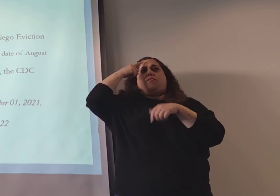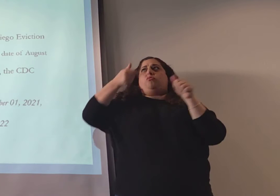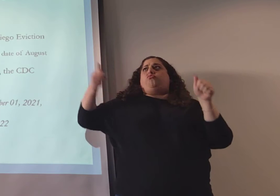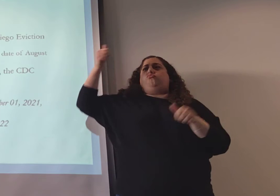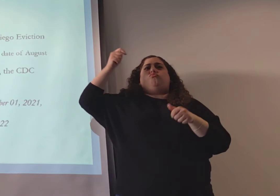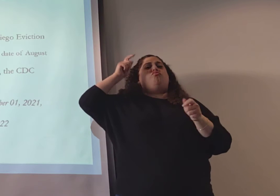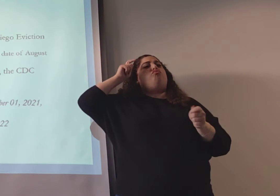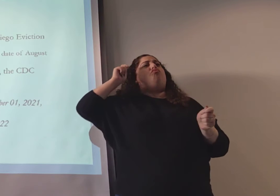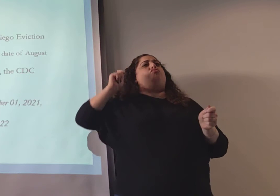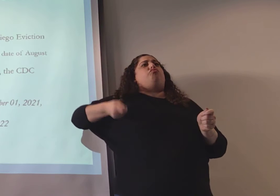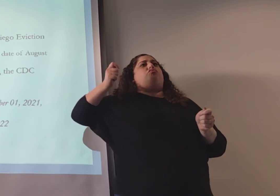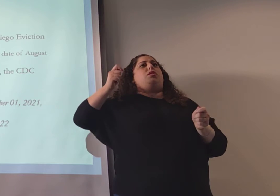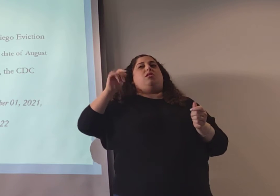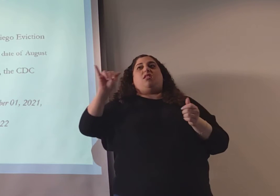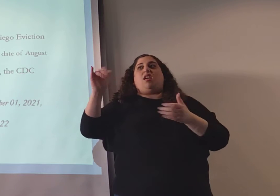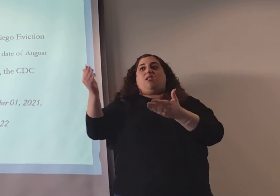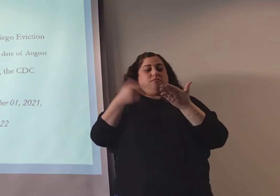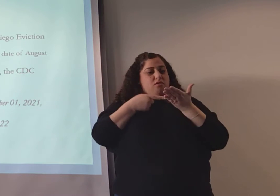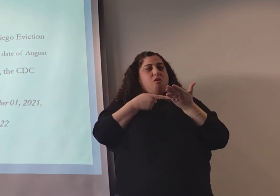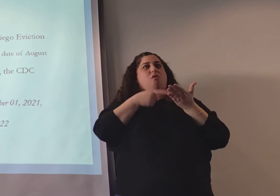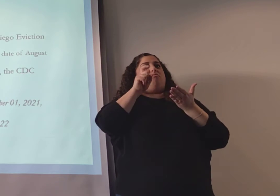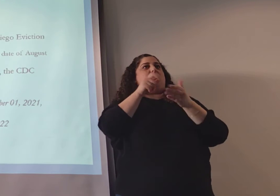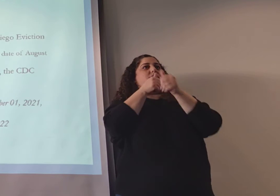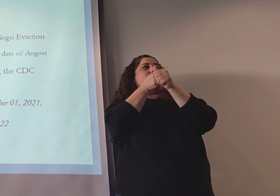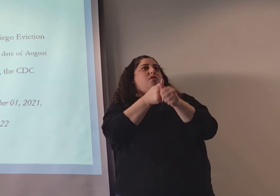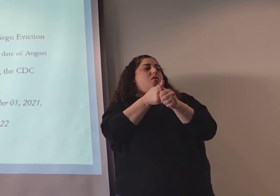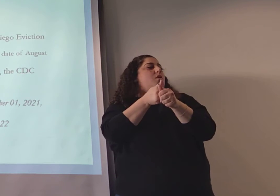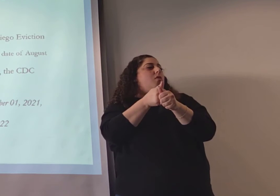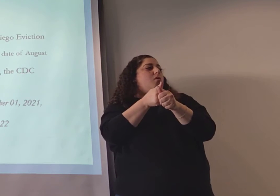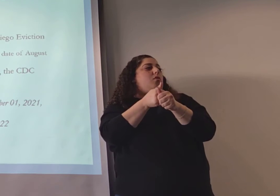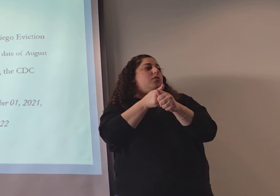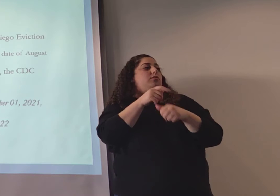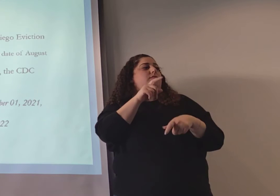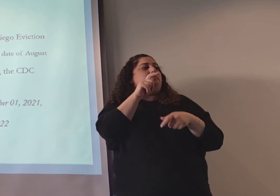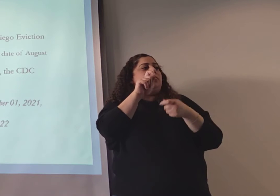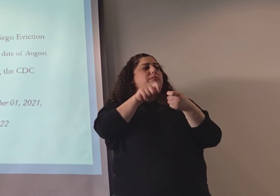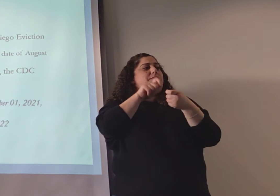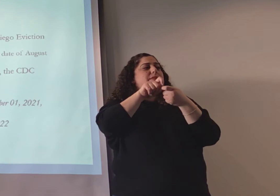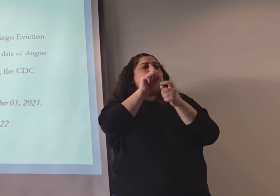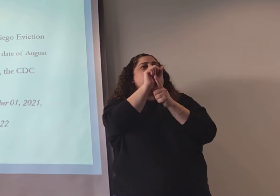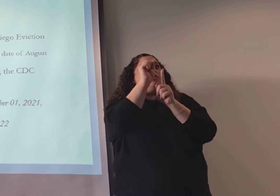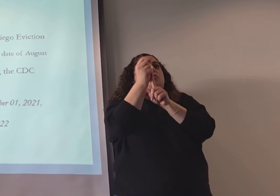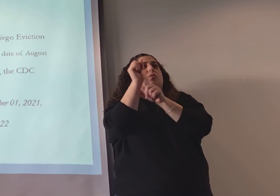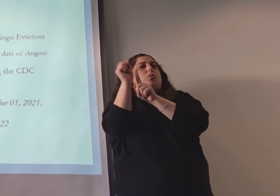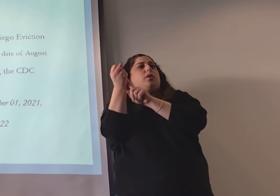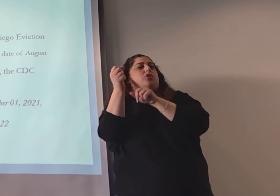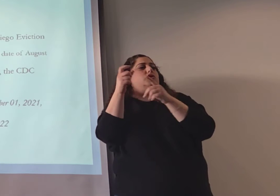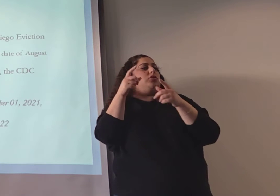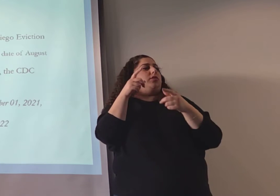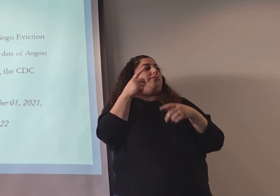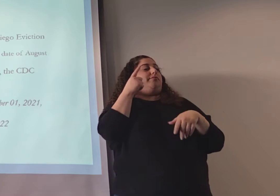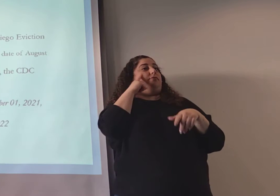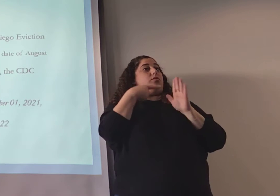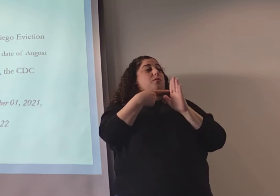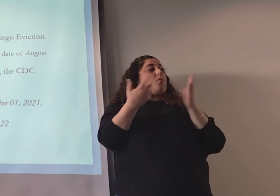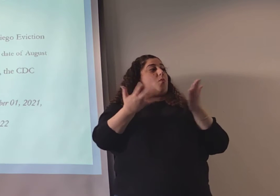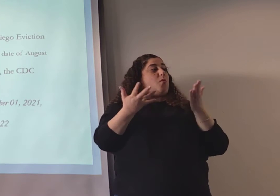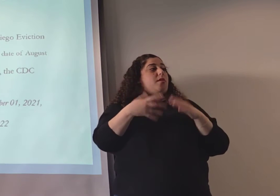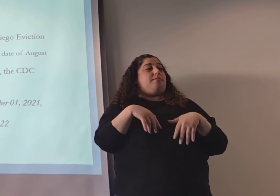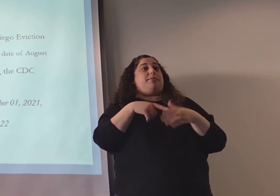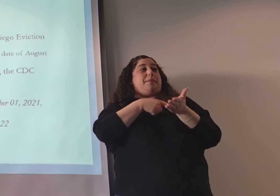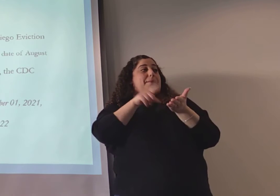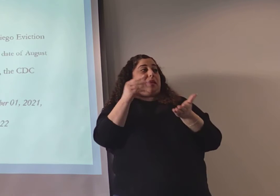They have to do with rent that was not paid in 2020 and part of 2021.